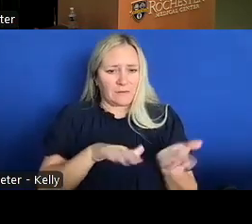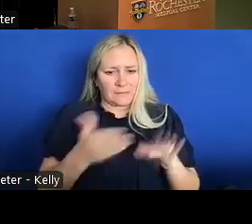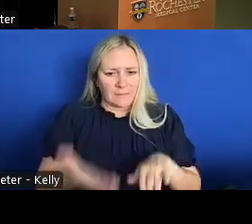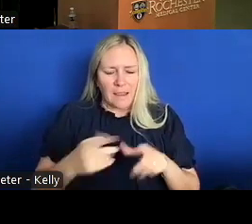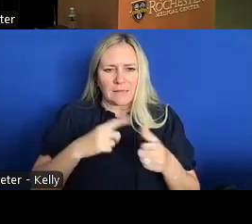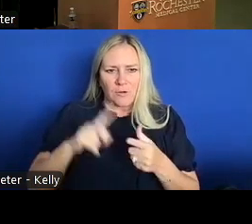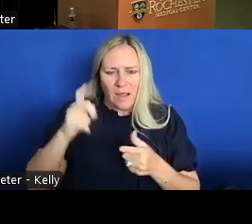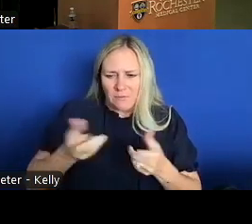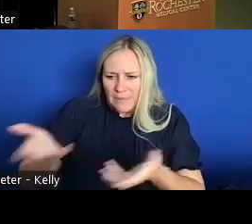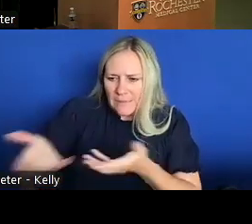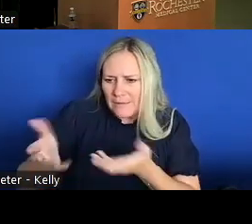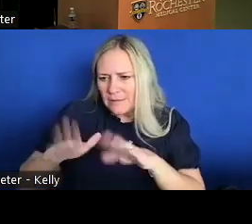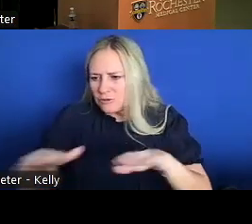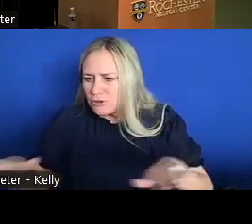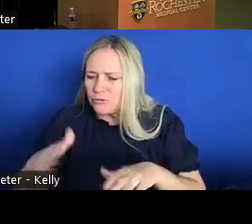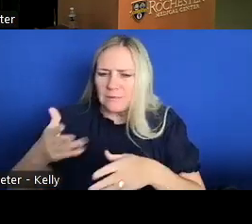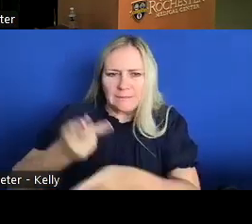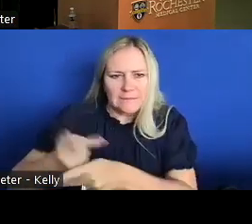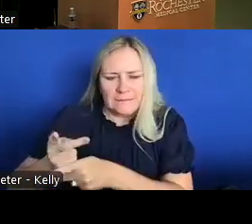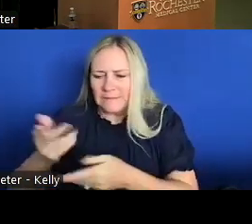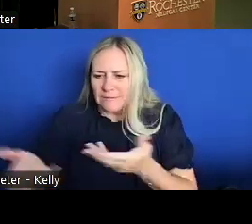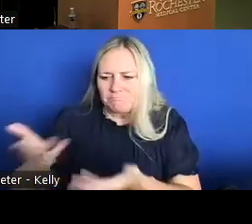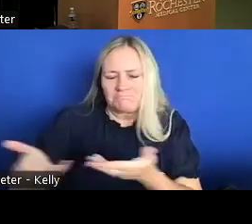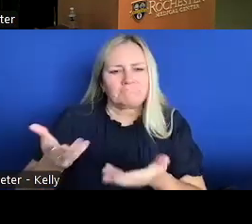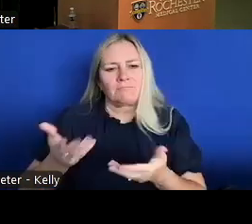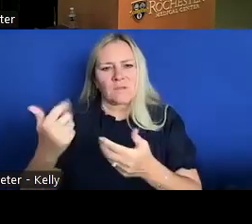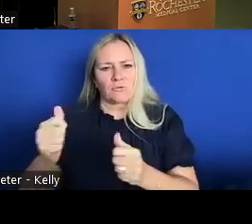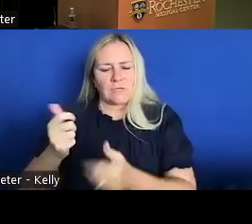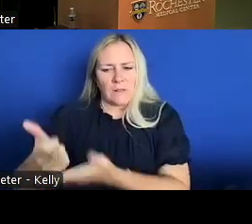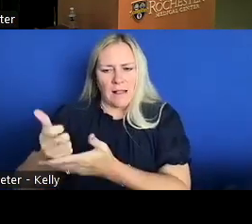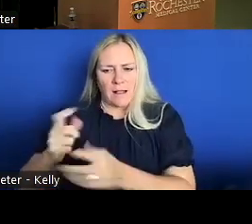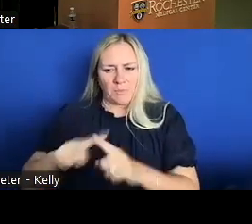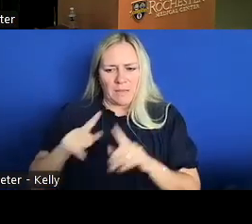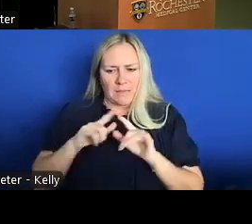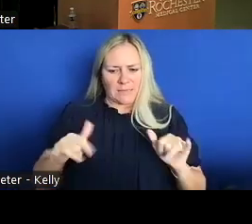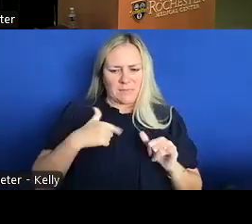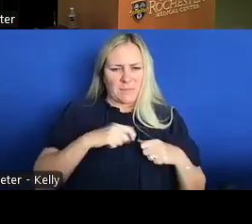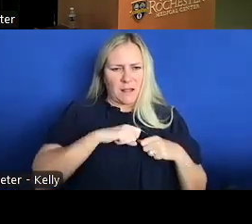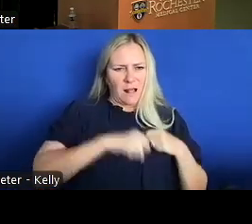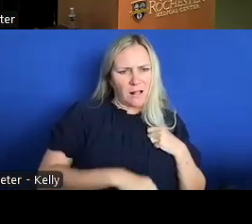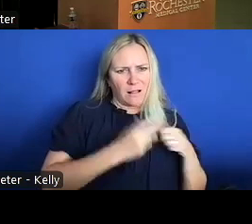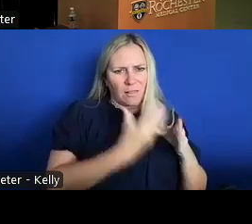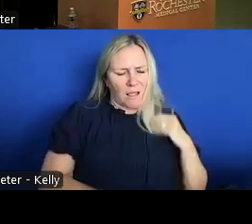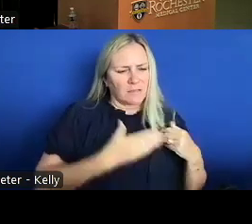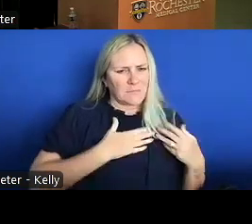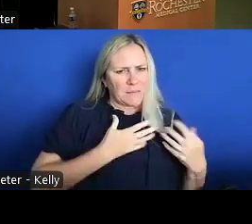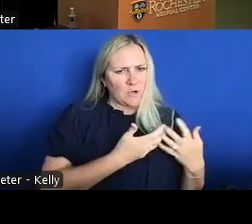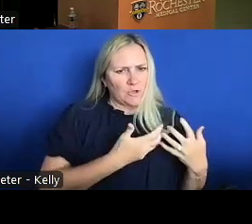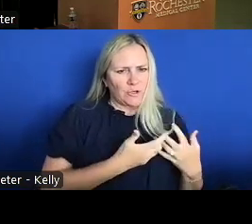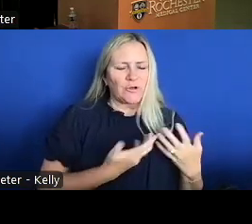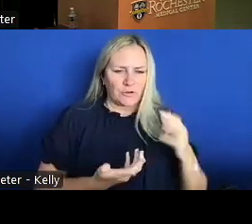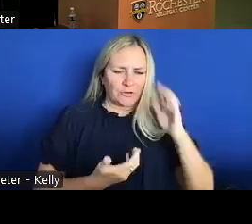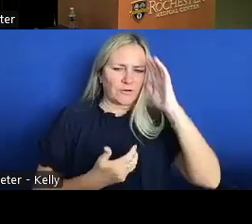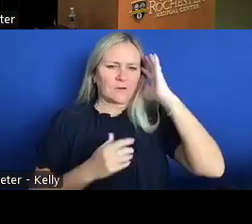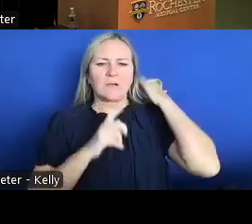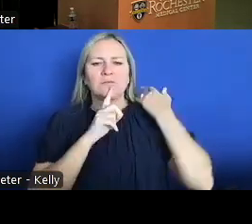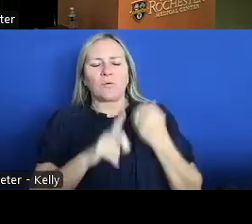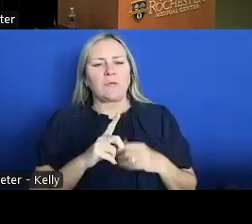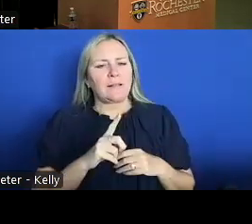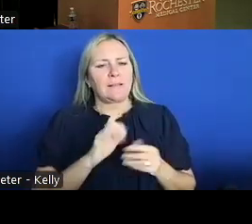you're also grieving the life of your uh your your partner so it is complicated and it has both